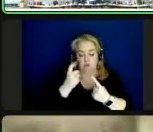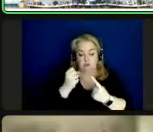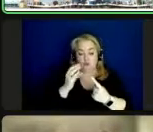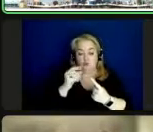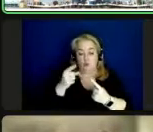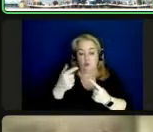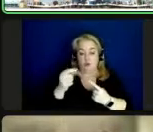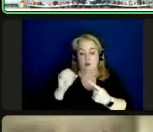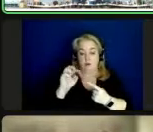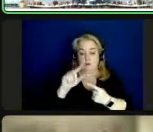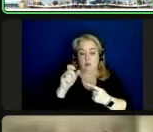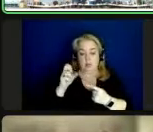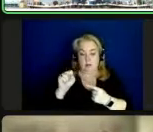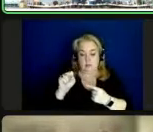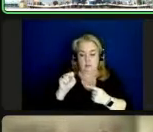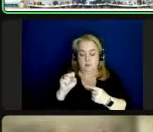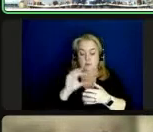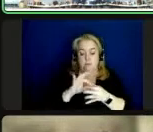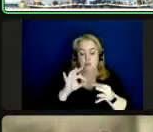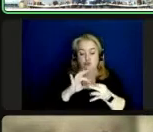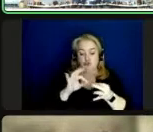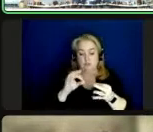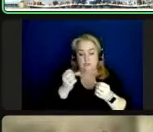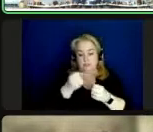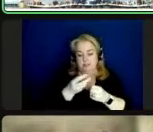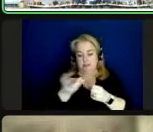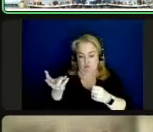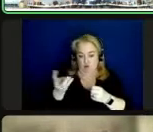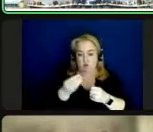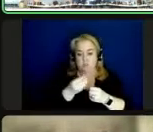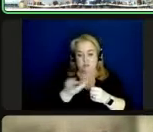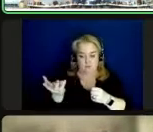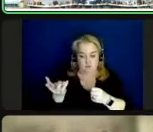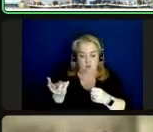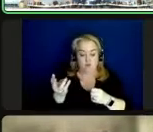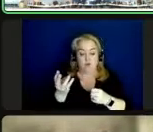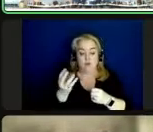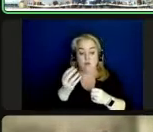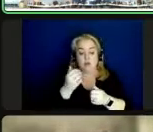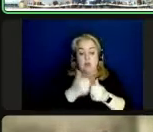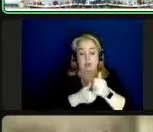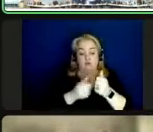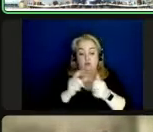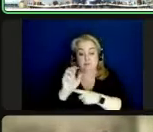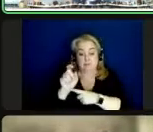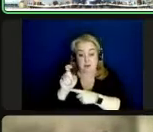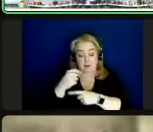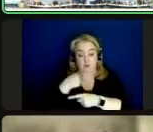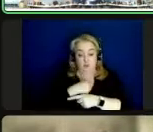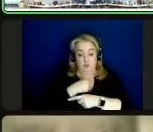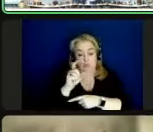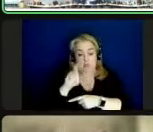REVENUE OPTION HAS EQUITY CONSIDERATIONS. SO AS I MENTIONED A COUPLE